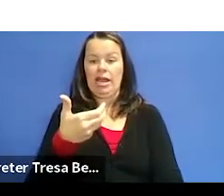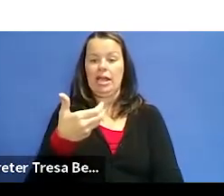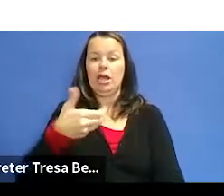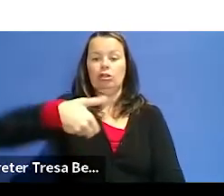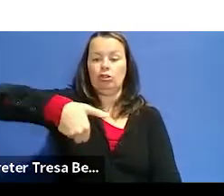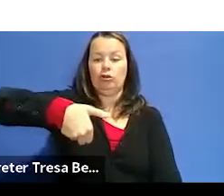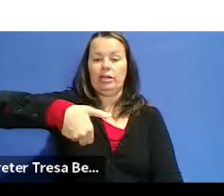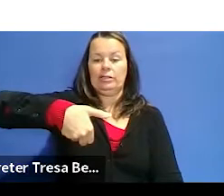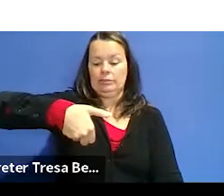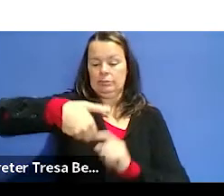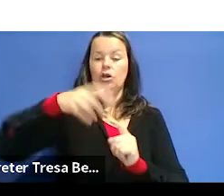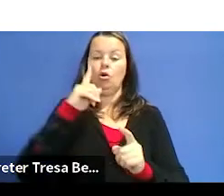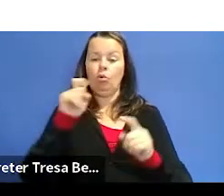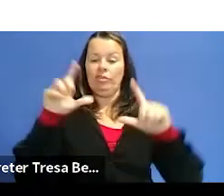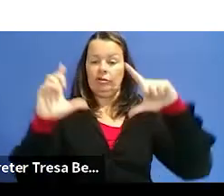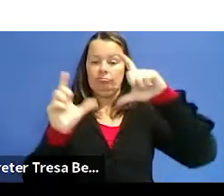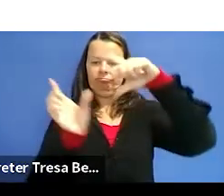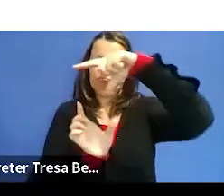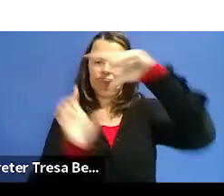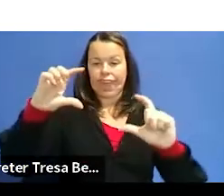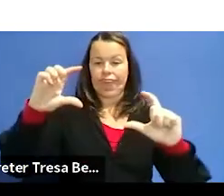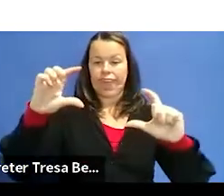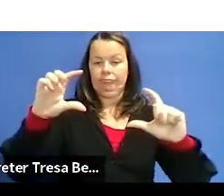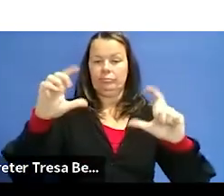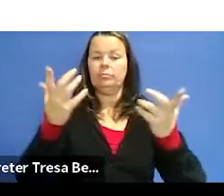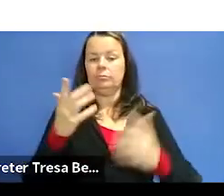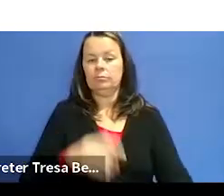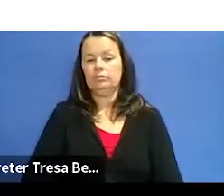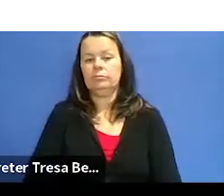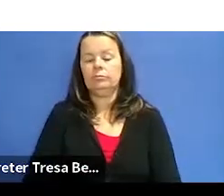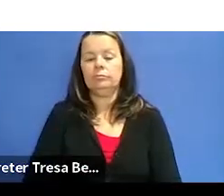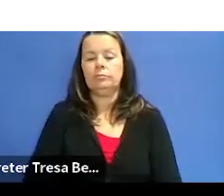Landscape mode as well. Both modes. That's the requirement. So that was one check.